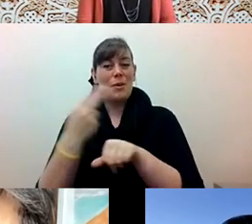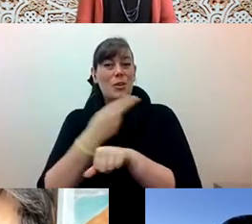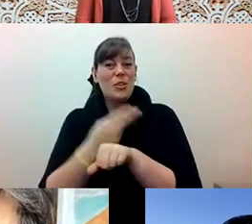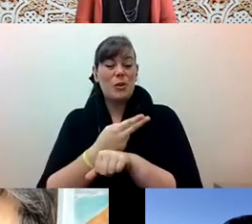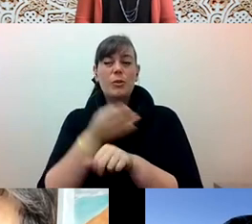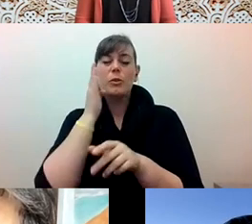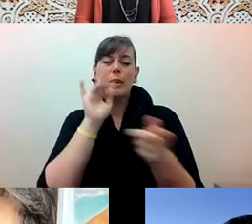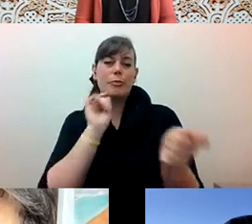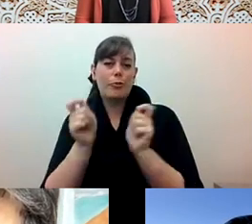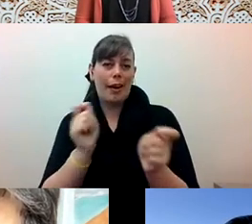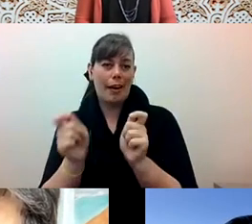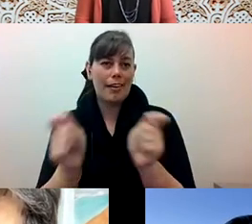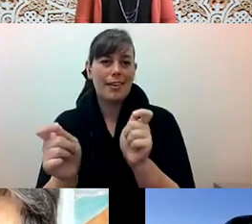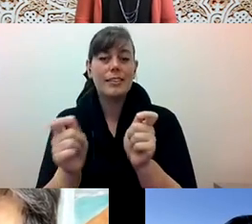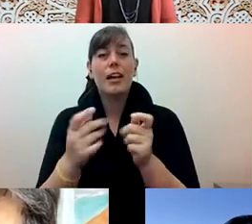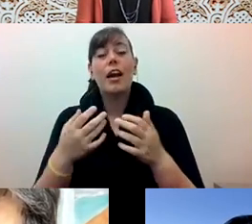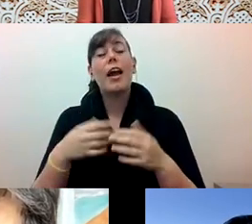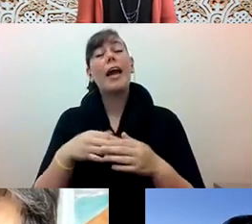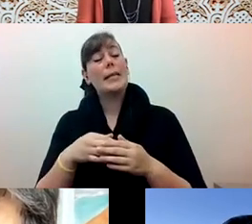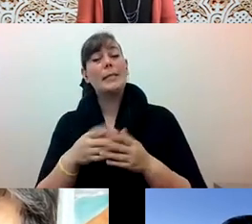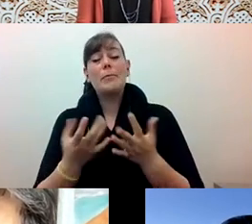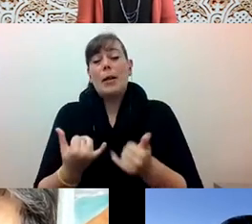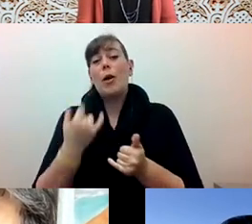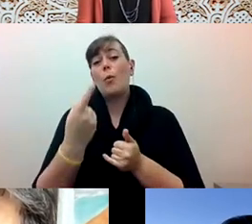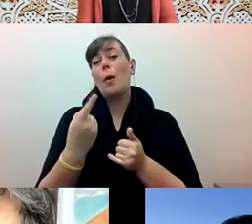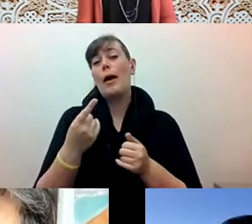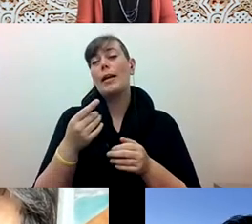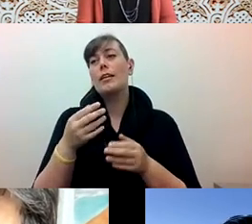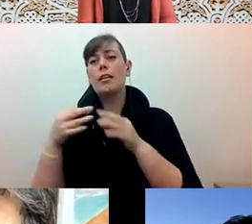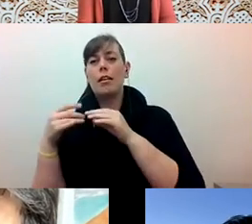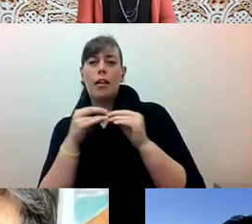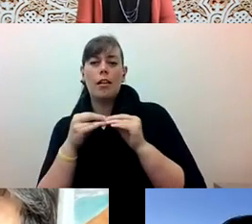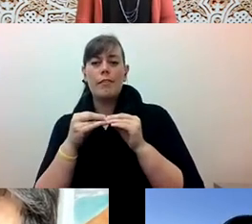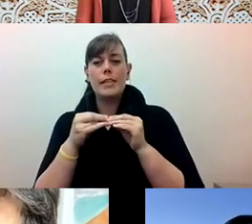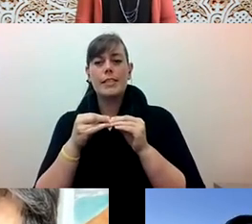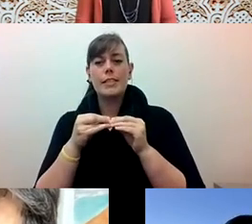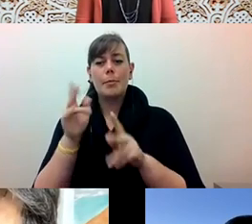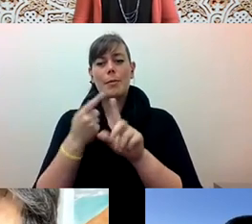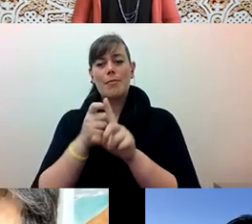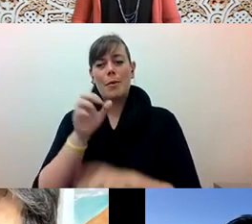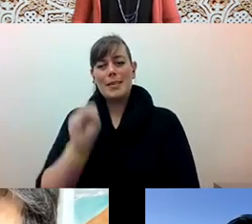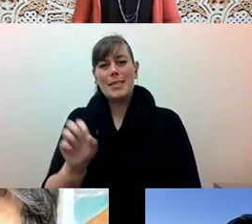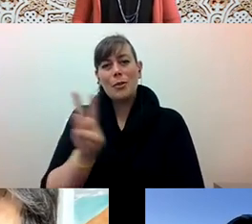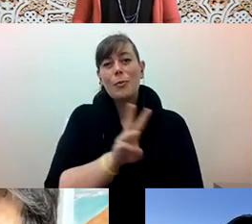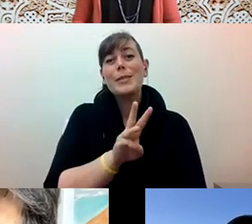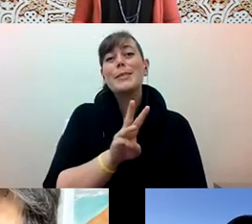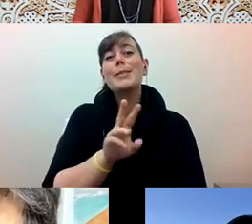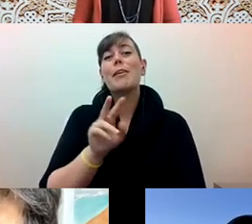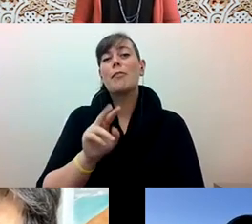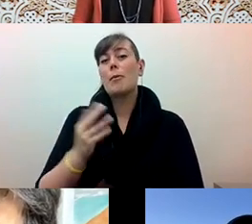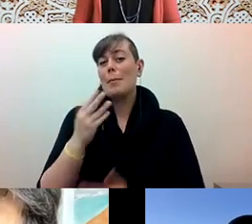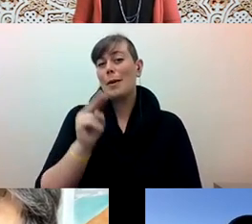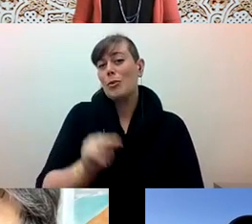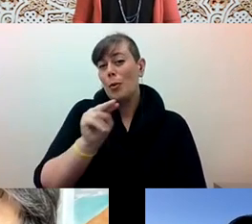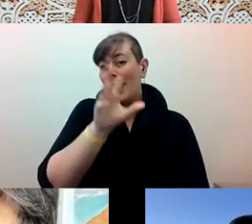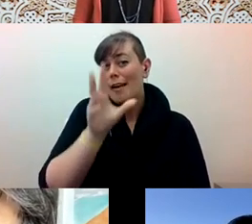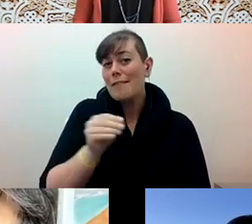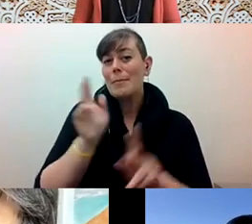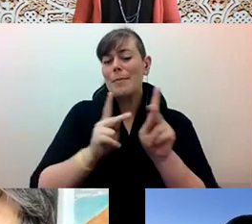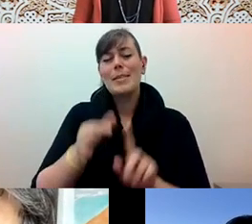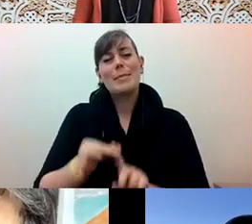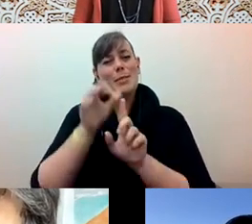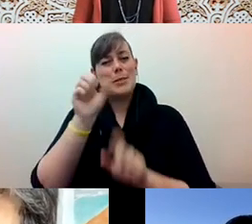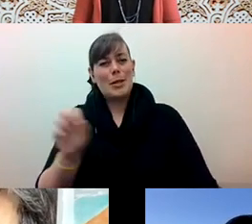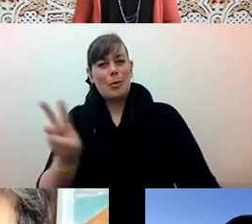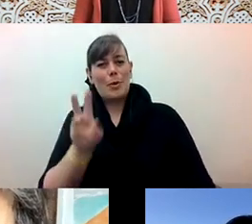Diane Fujino: And one of the pushback currently is where do Southwest Asians, right, and North Africans possibly even, but especially Southwest Asians fit within the